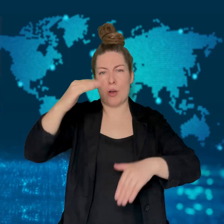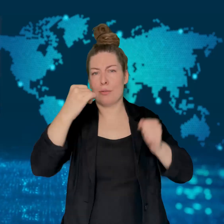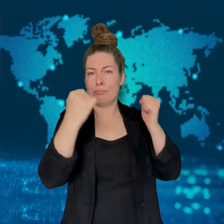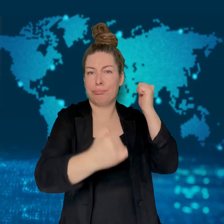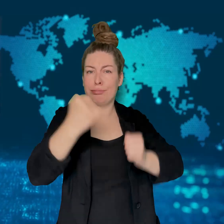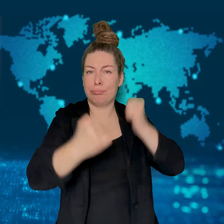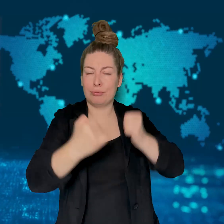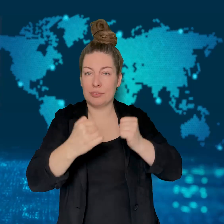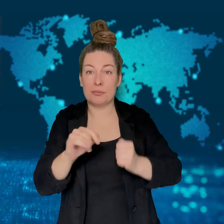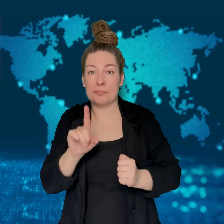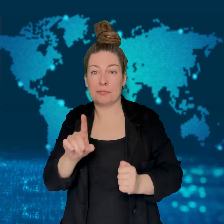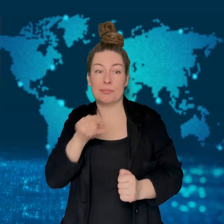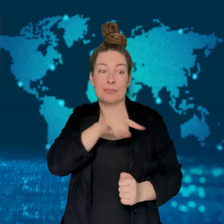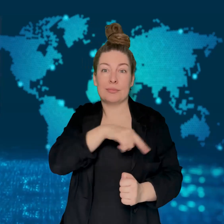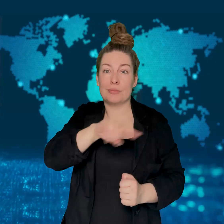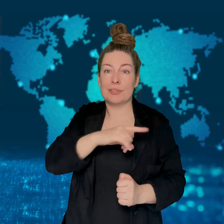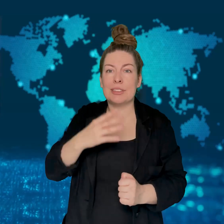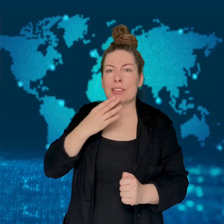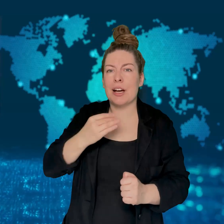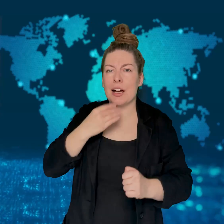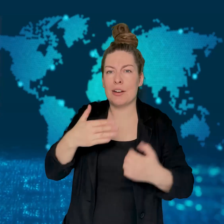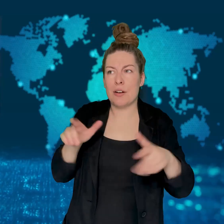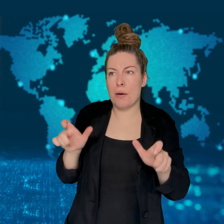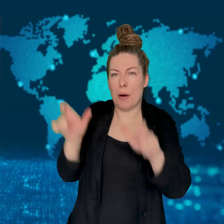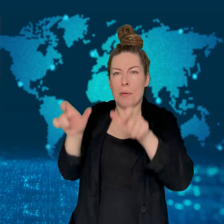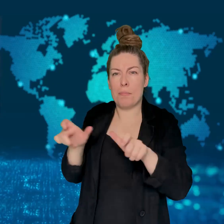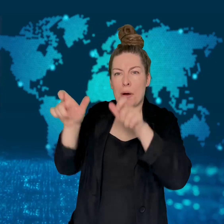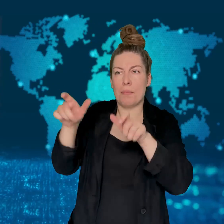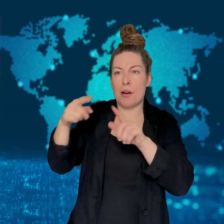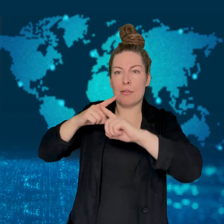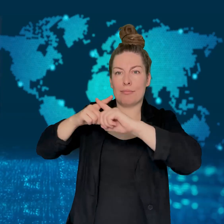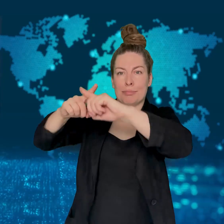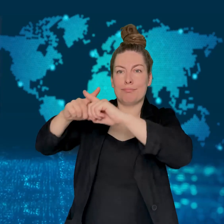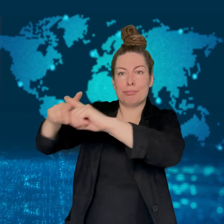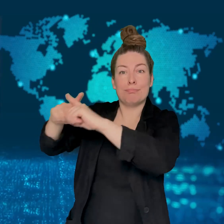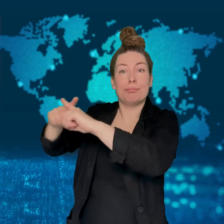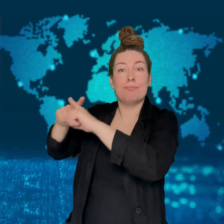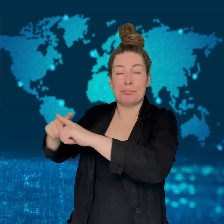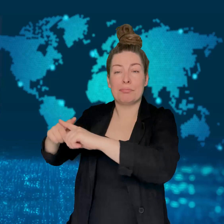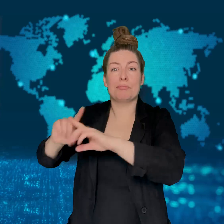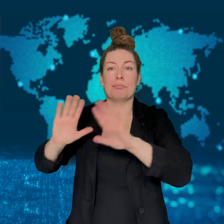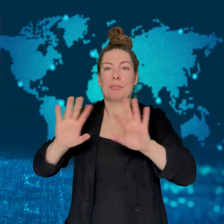intercept the missiles from Israel and that they did not cause any damage.